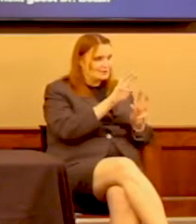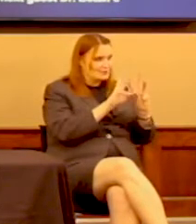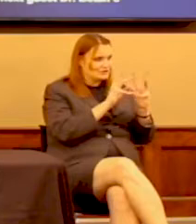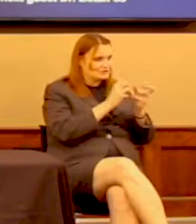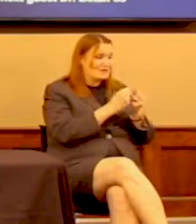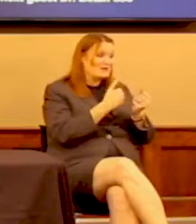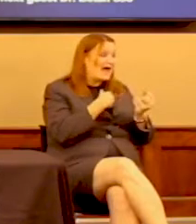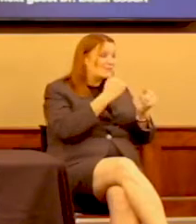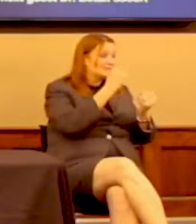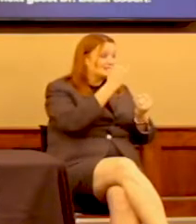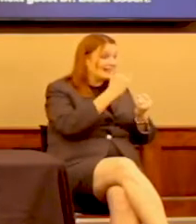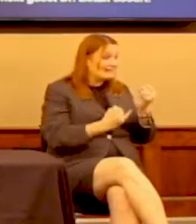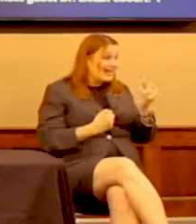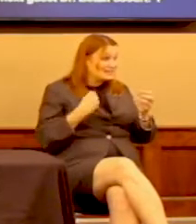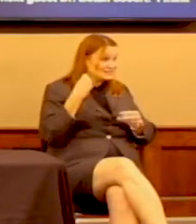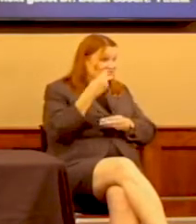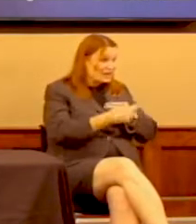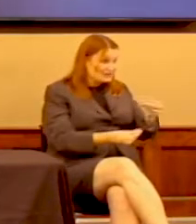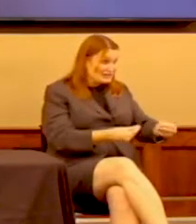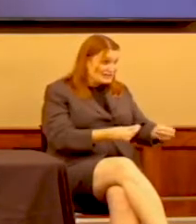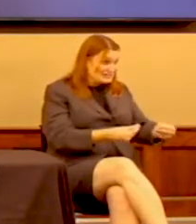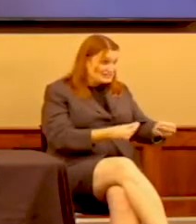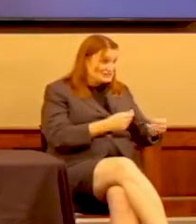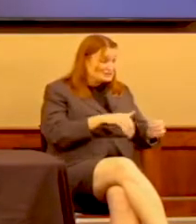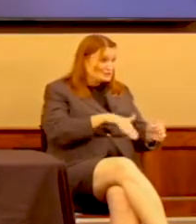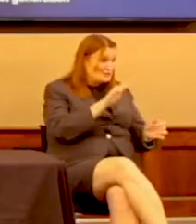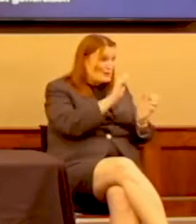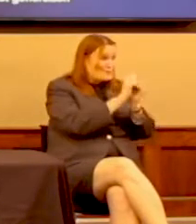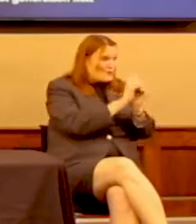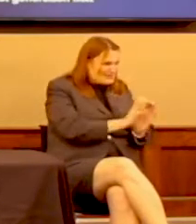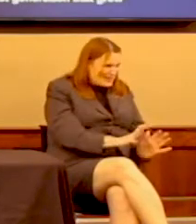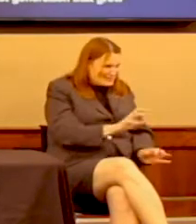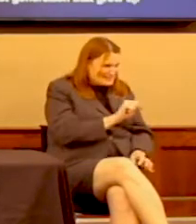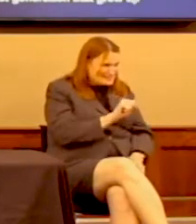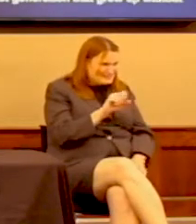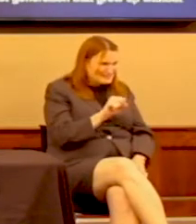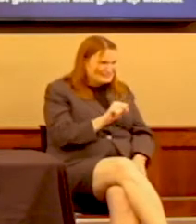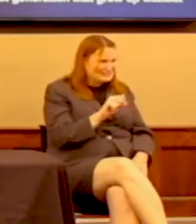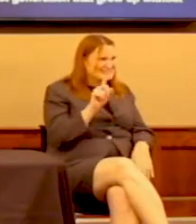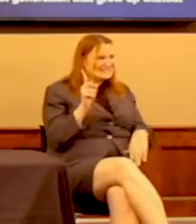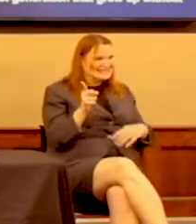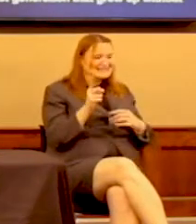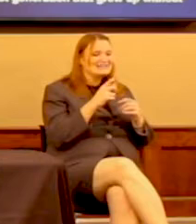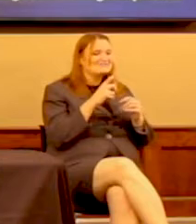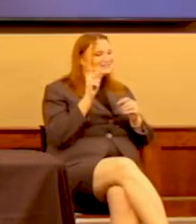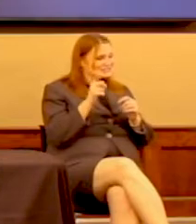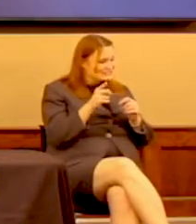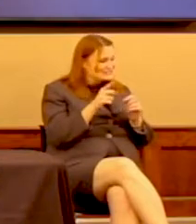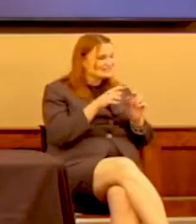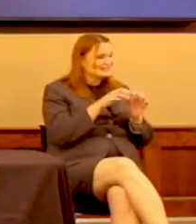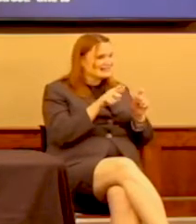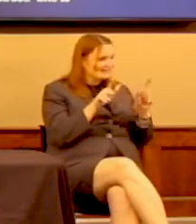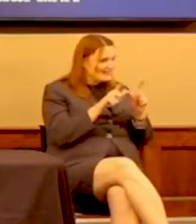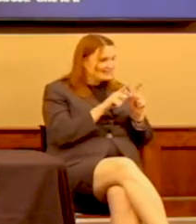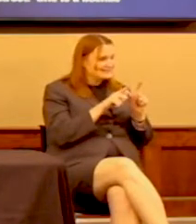Sesame Street dr. Bethencourt is a